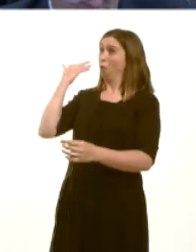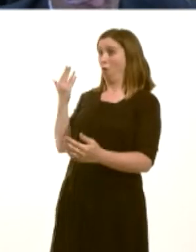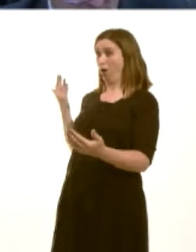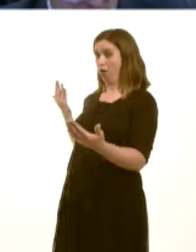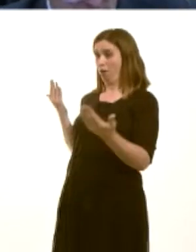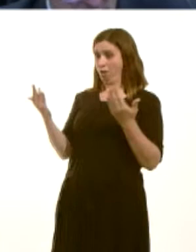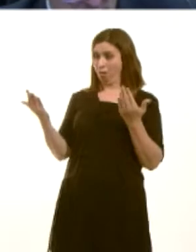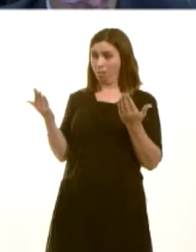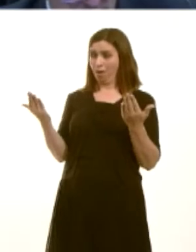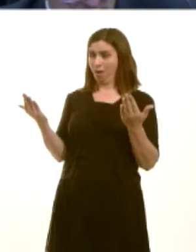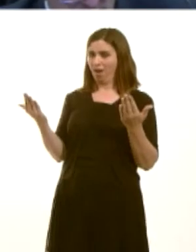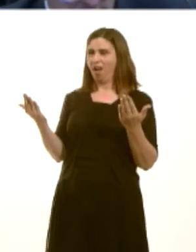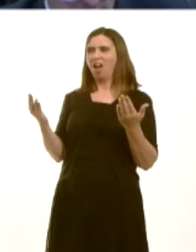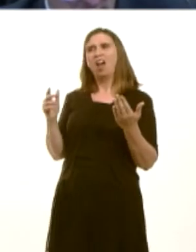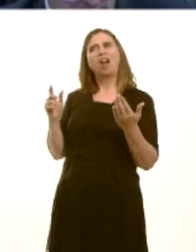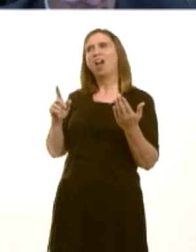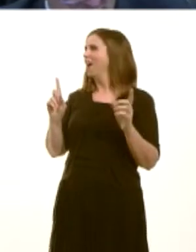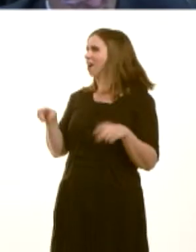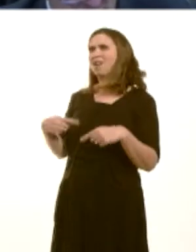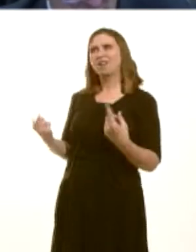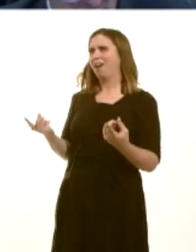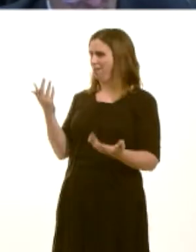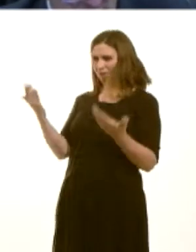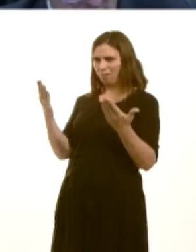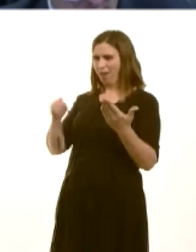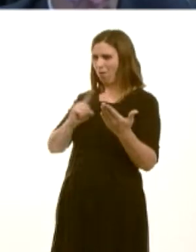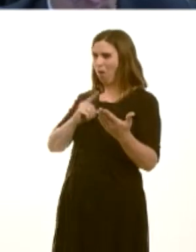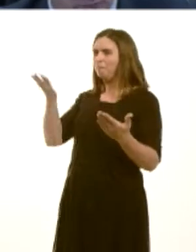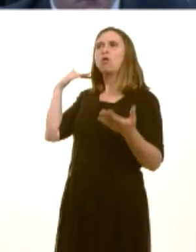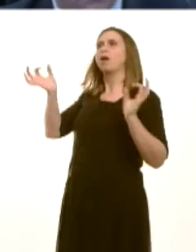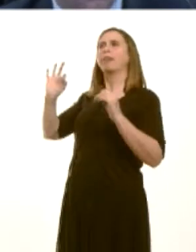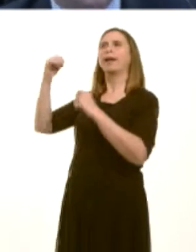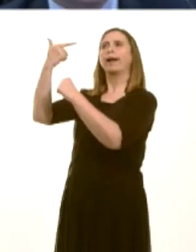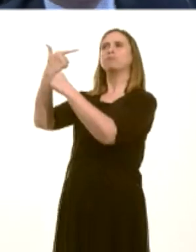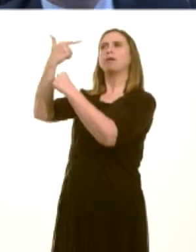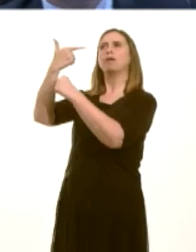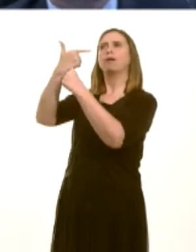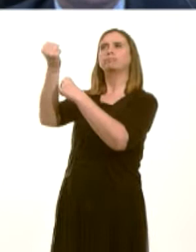before the closure went ahead. Can I ask you therefore how youíre going to reconcile that